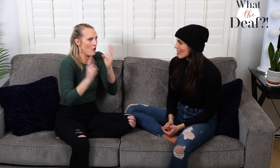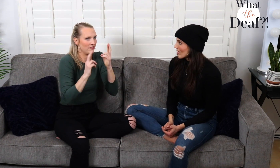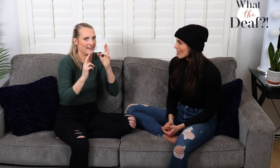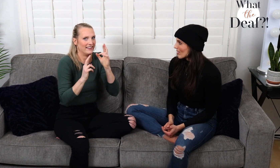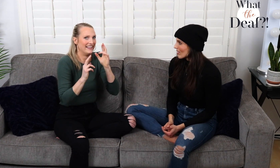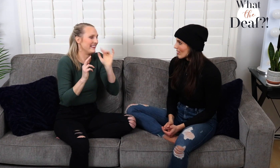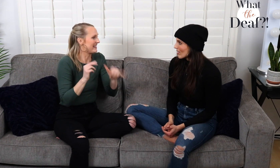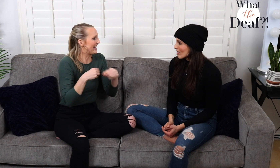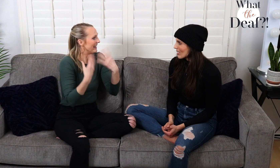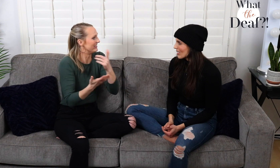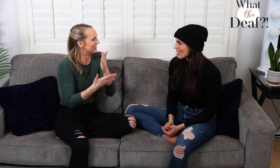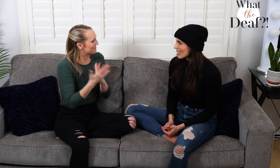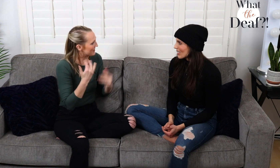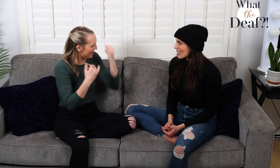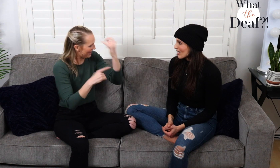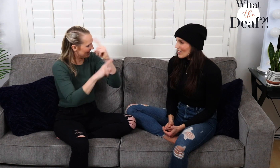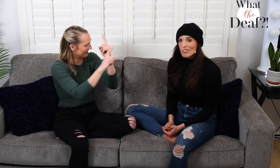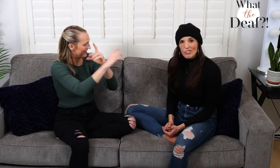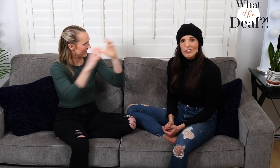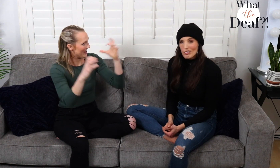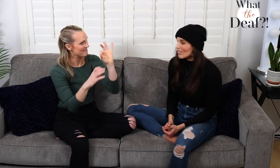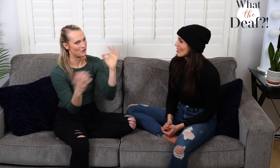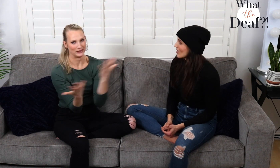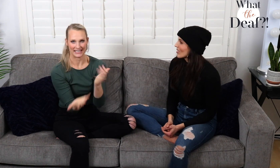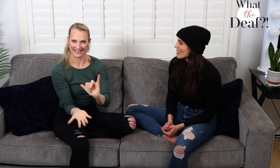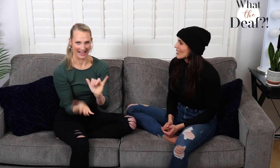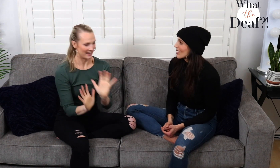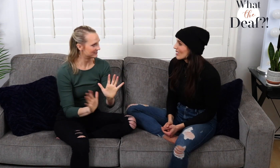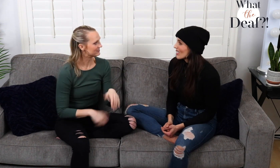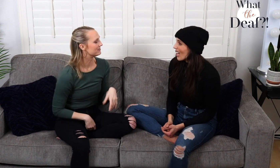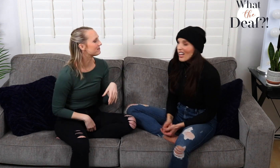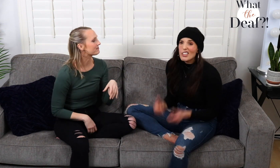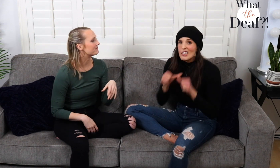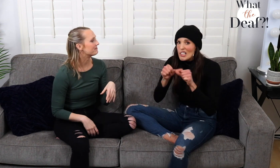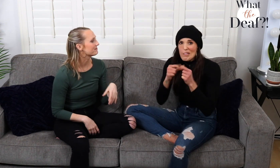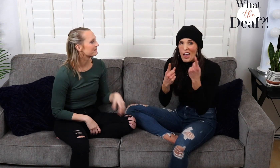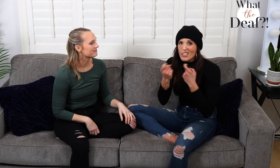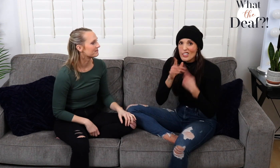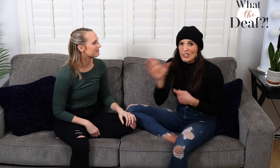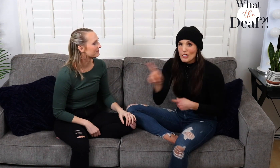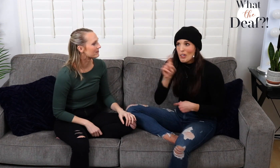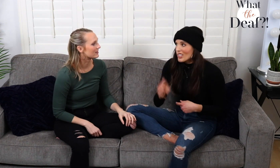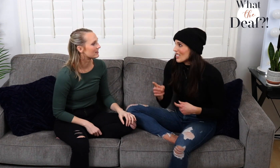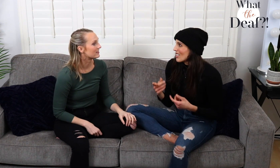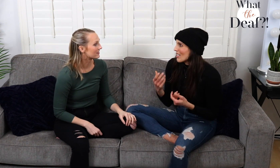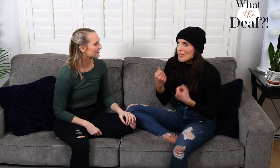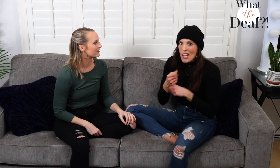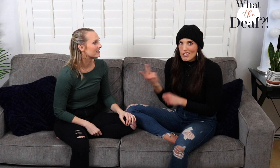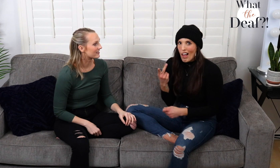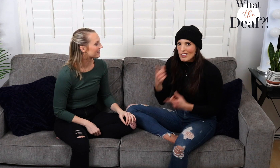so hopefully that gives you some idea of what it's like. - But keep asking your questions, it